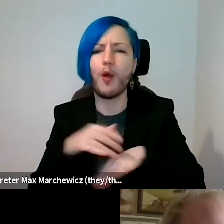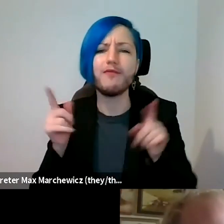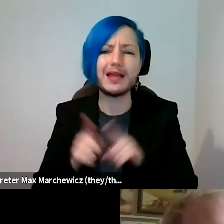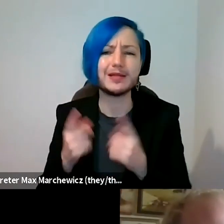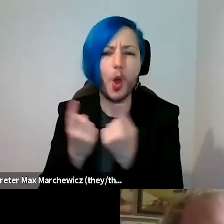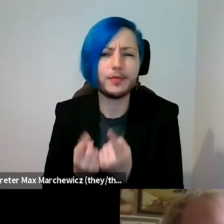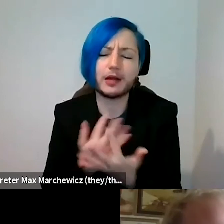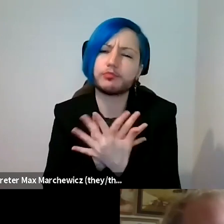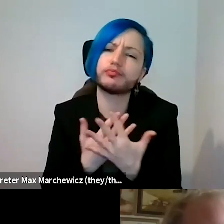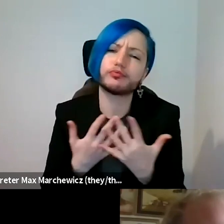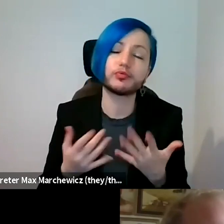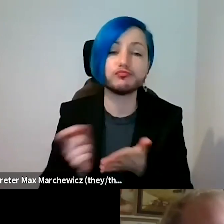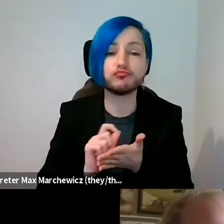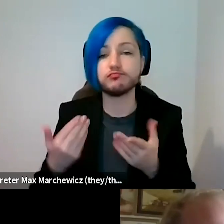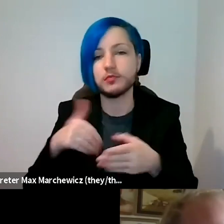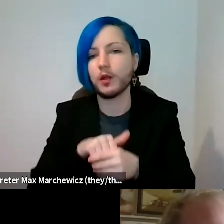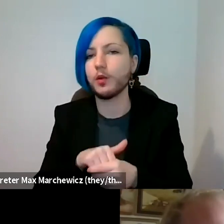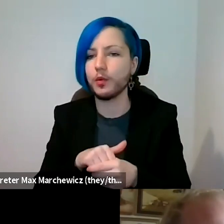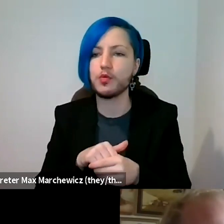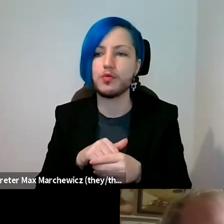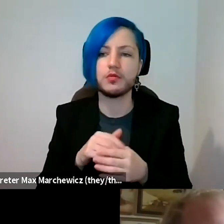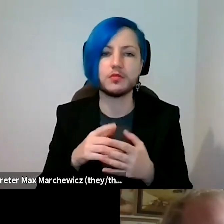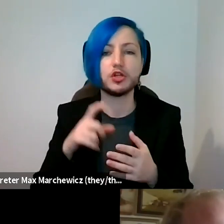And these writers include, you know, Charles Dickens,